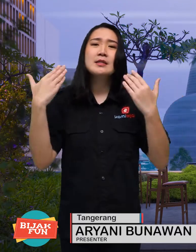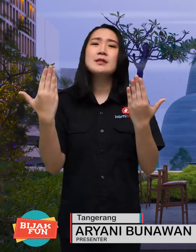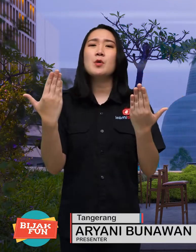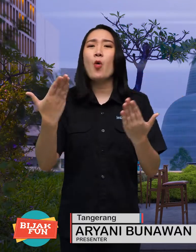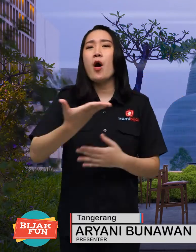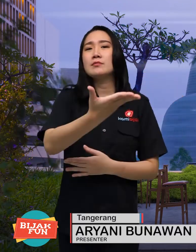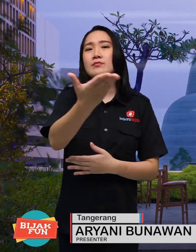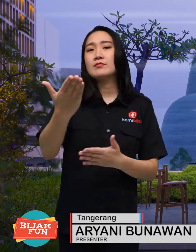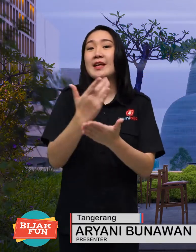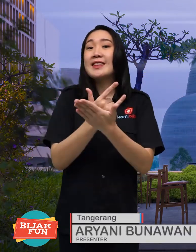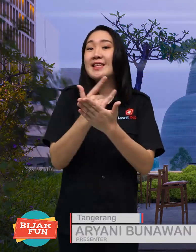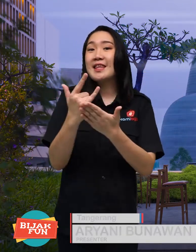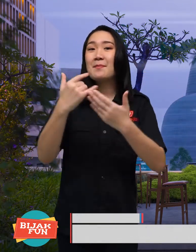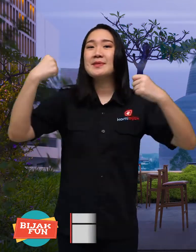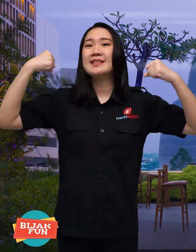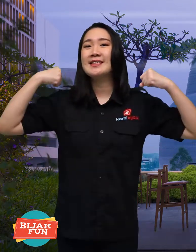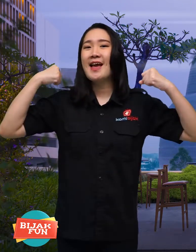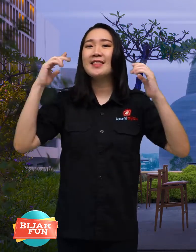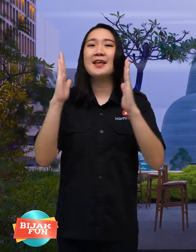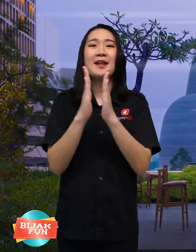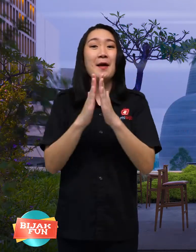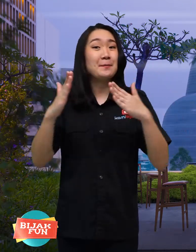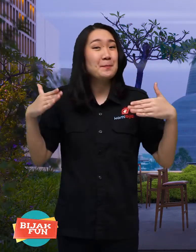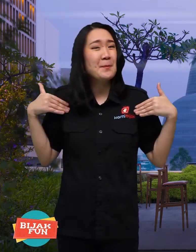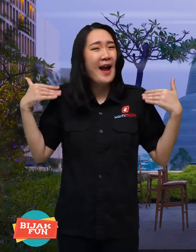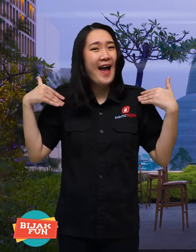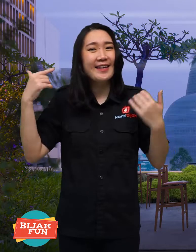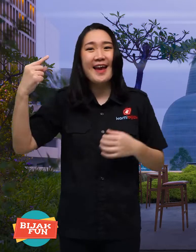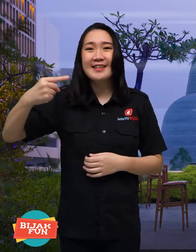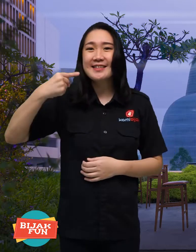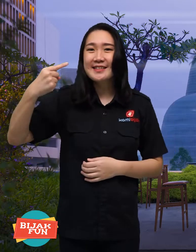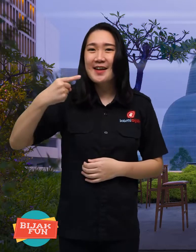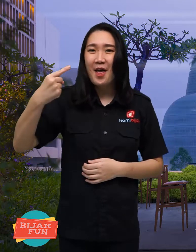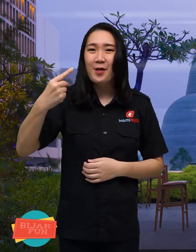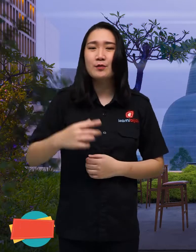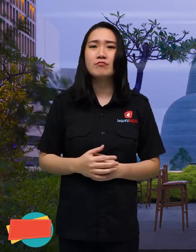I hope you are always healthy and happy.